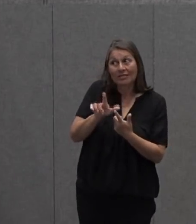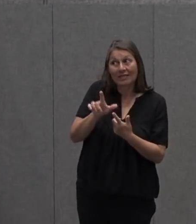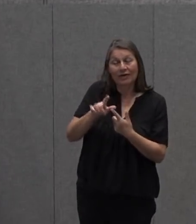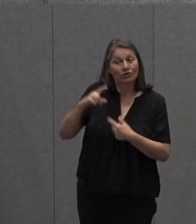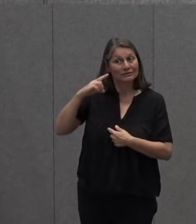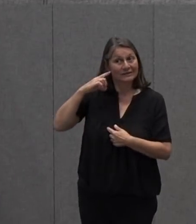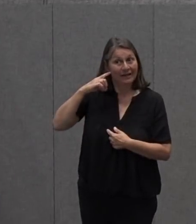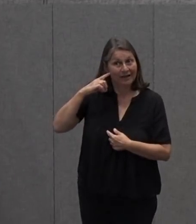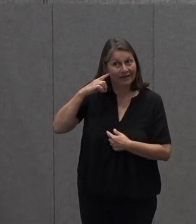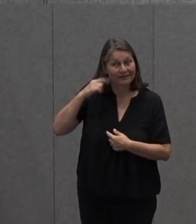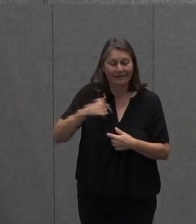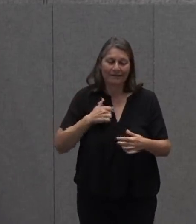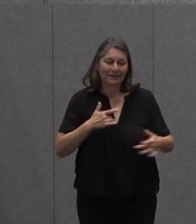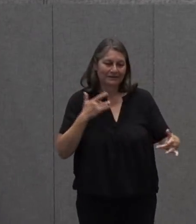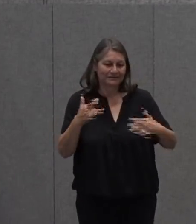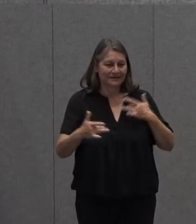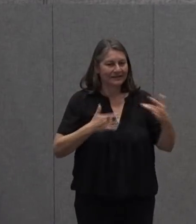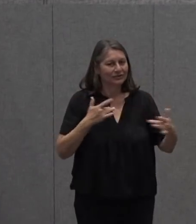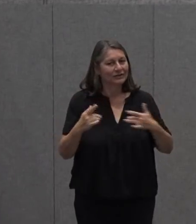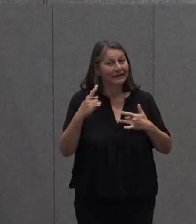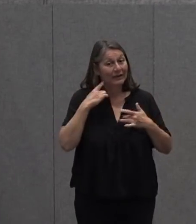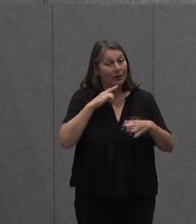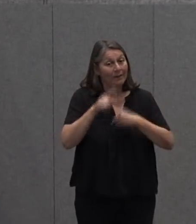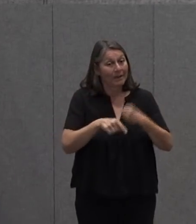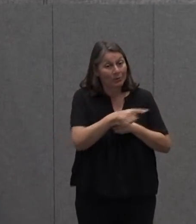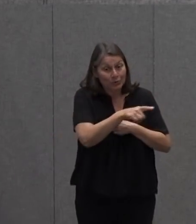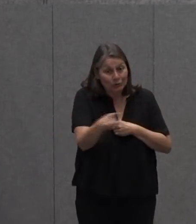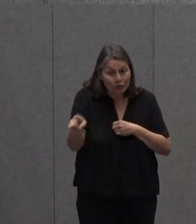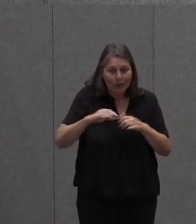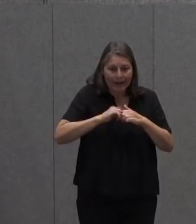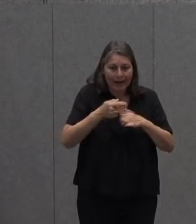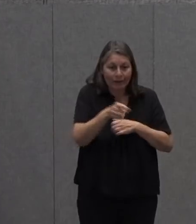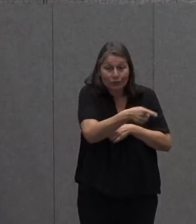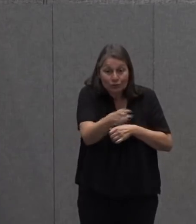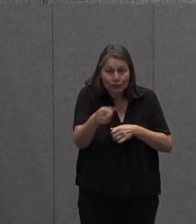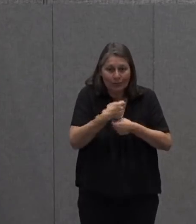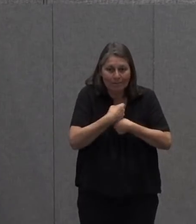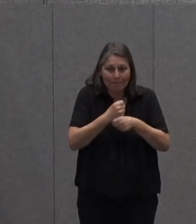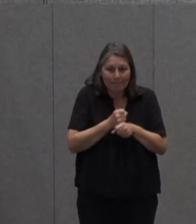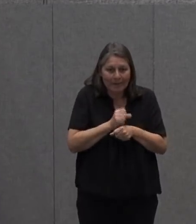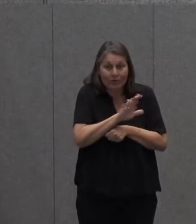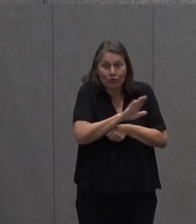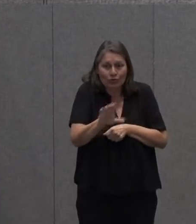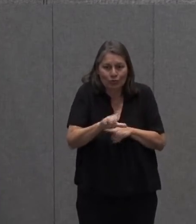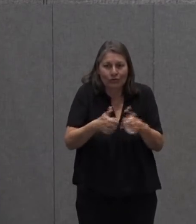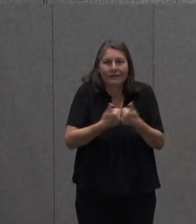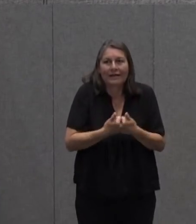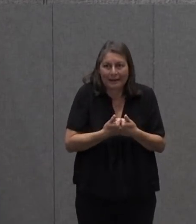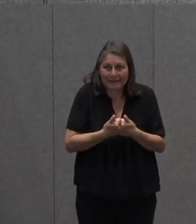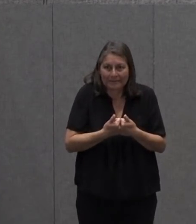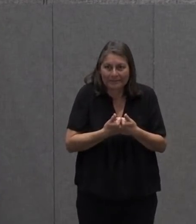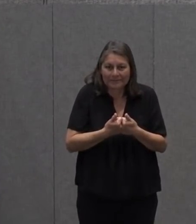I'm excited to hear about all of the ways that you make this game your own. Happy playing.